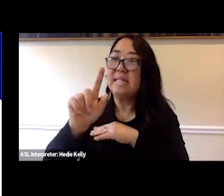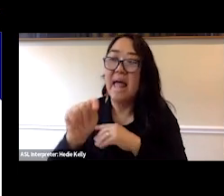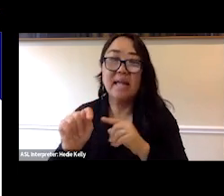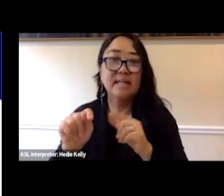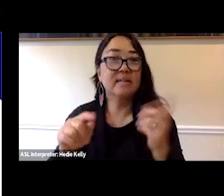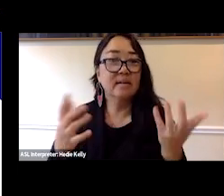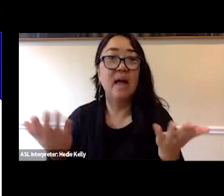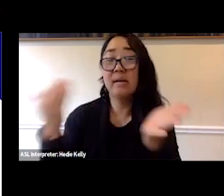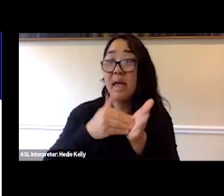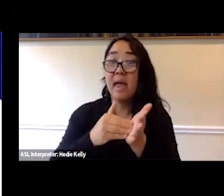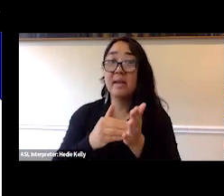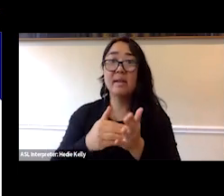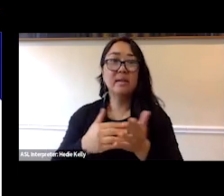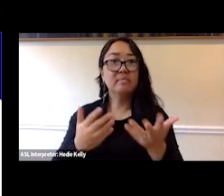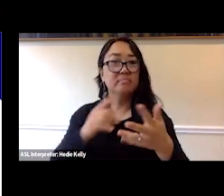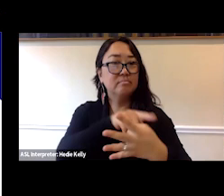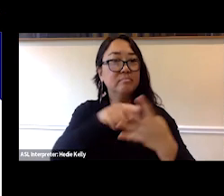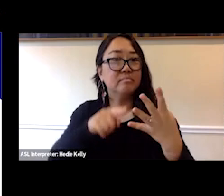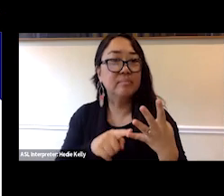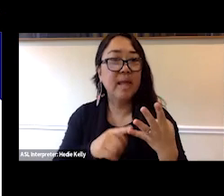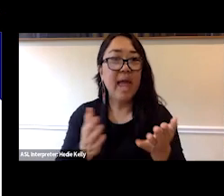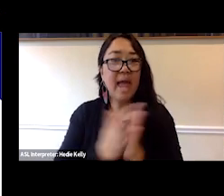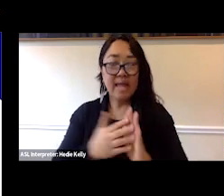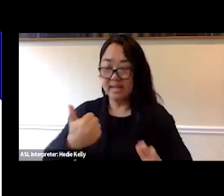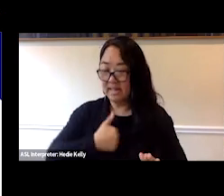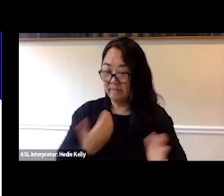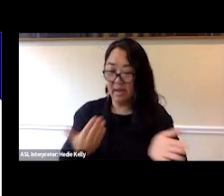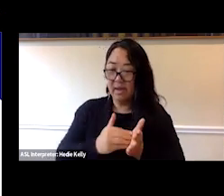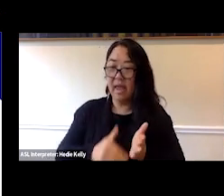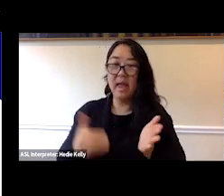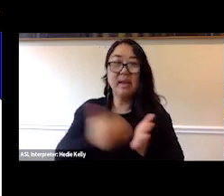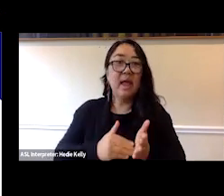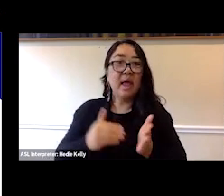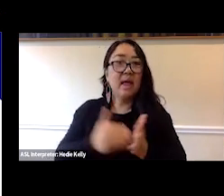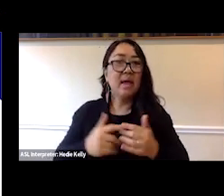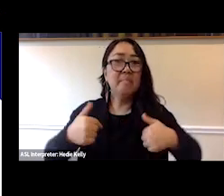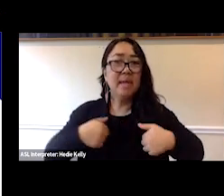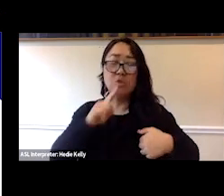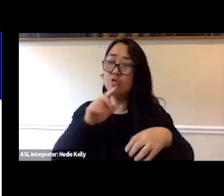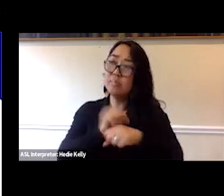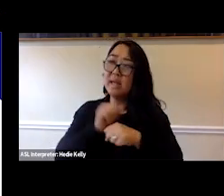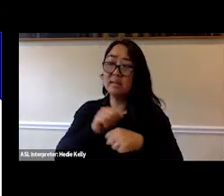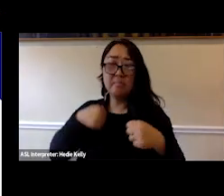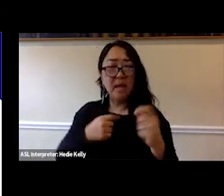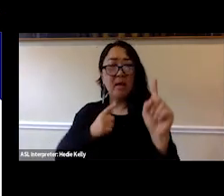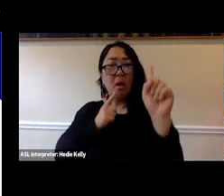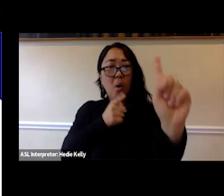And again, asking yourself all the time, am I getting the return on my mission? Is this time and energy and money